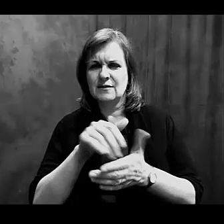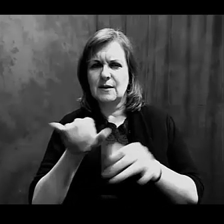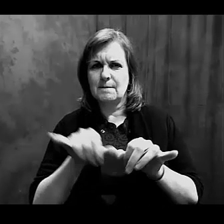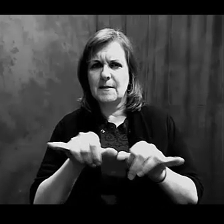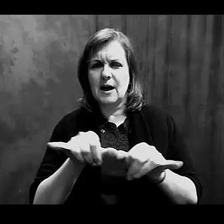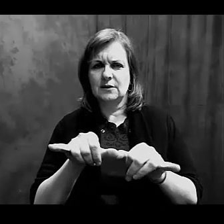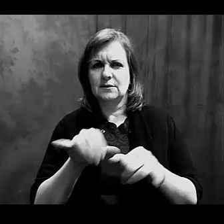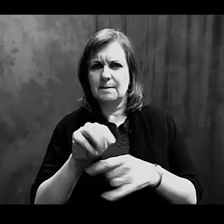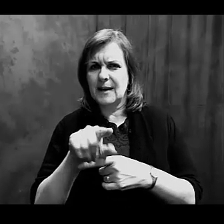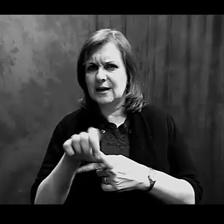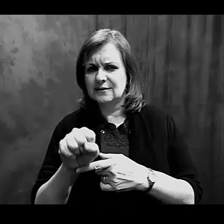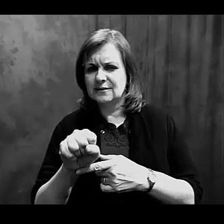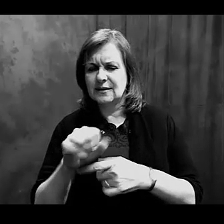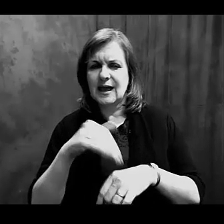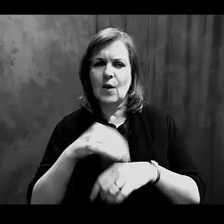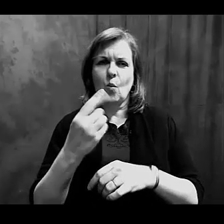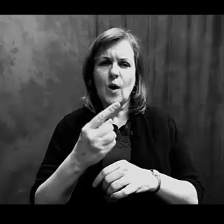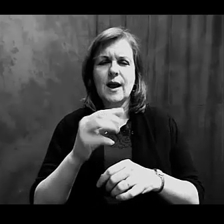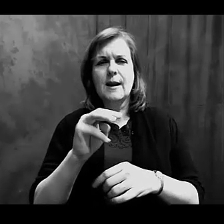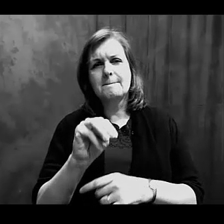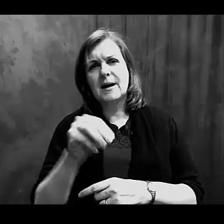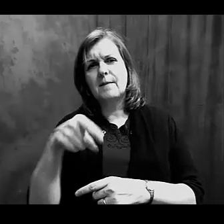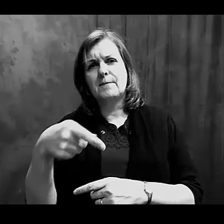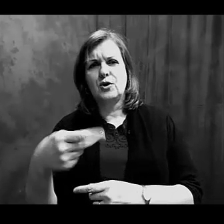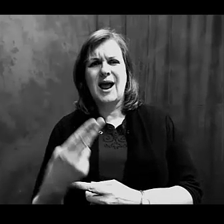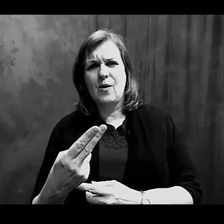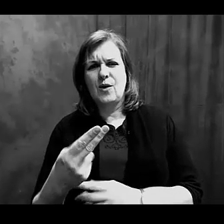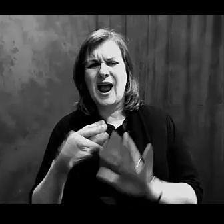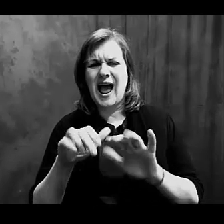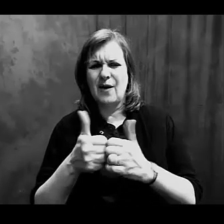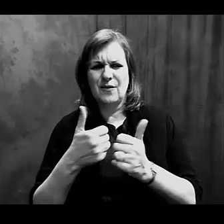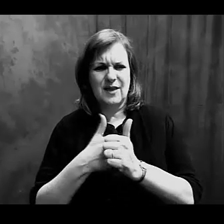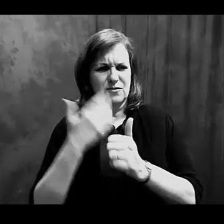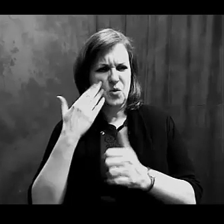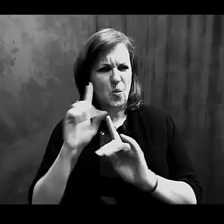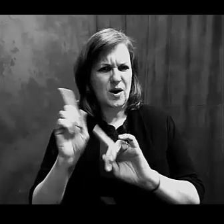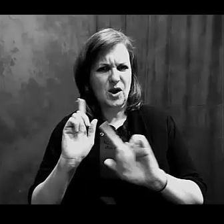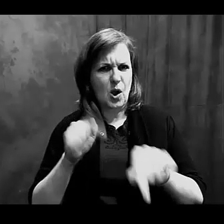at a whopping 1 mph!! how do they stay on track?